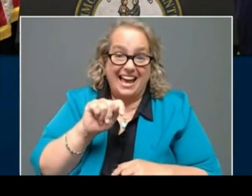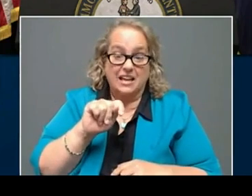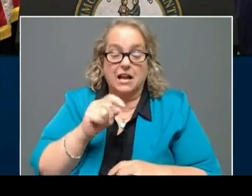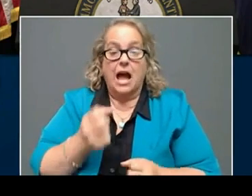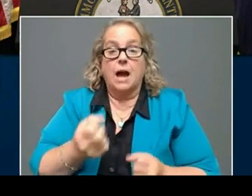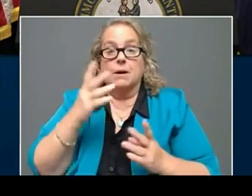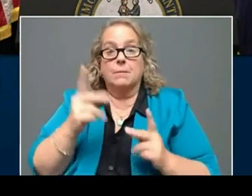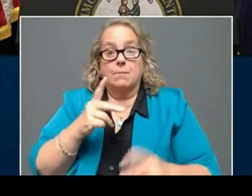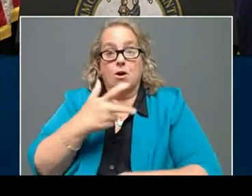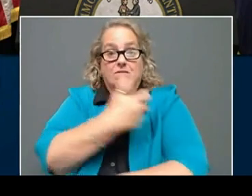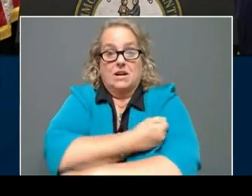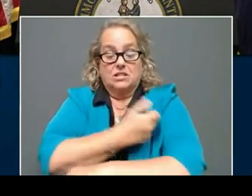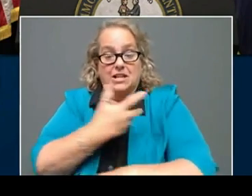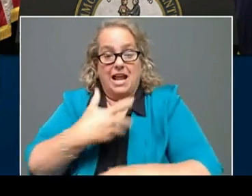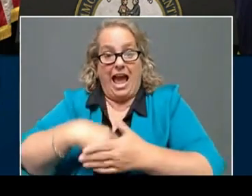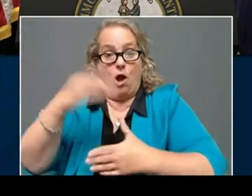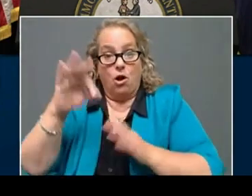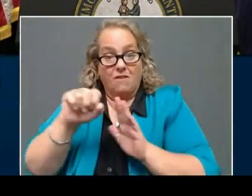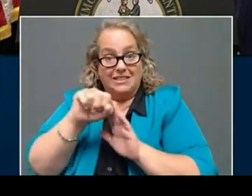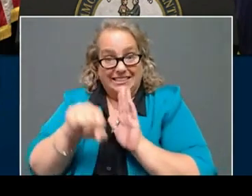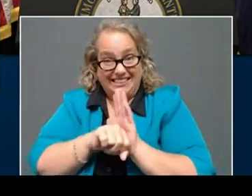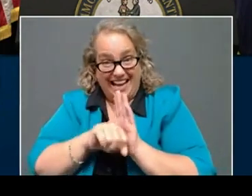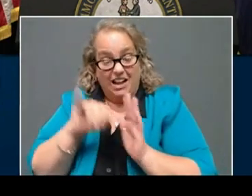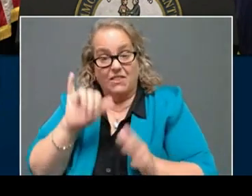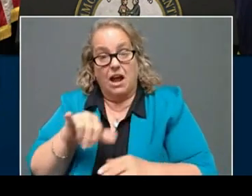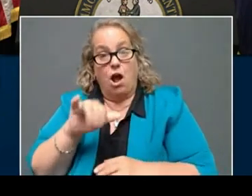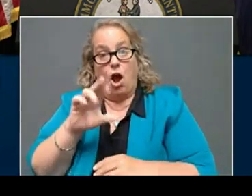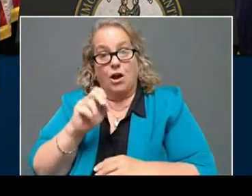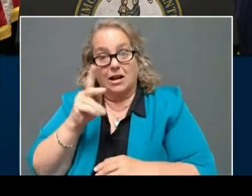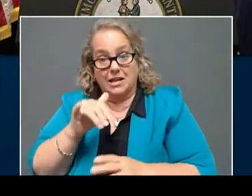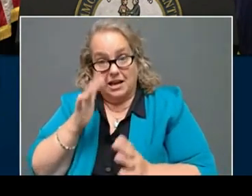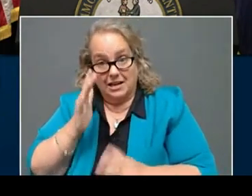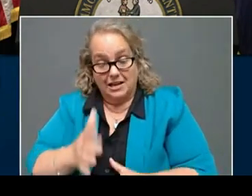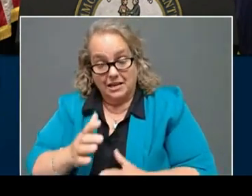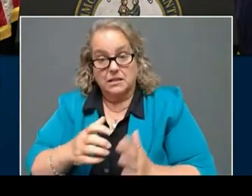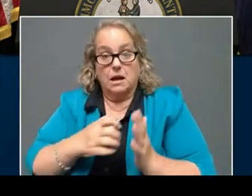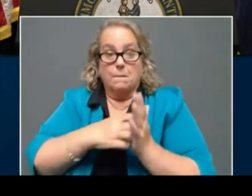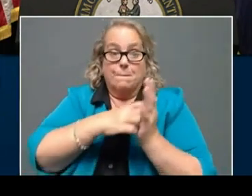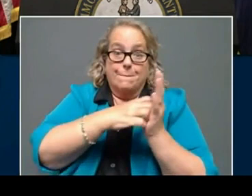state that are Kentucky ins minus the number of people out of state that we